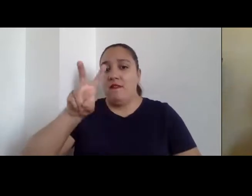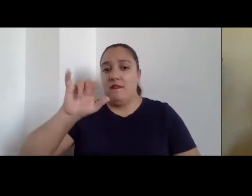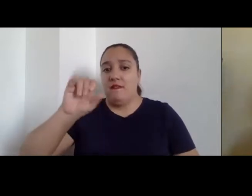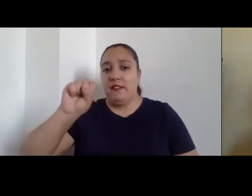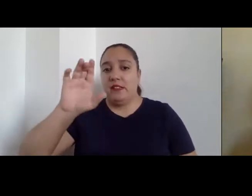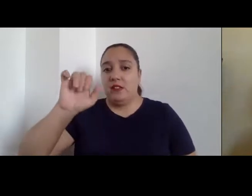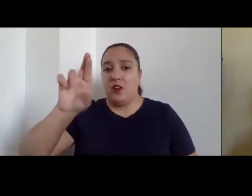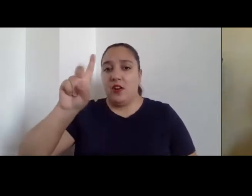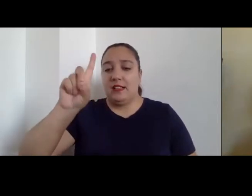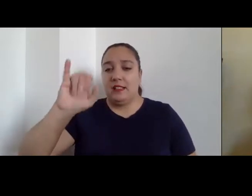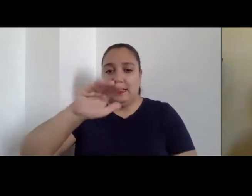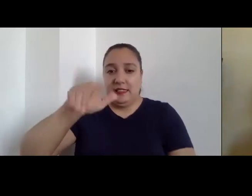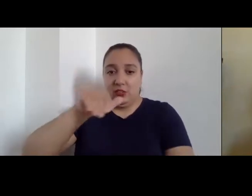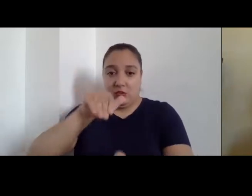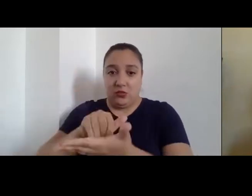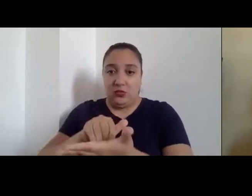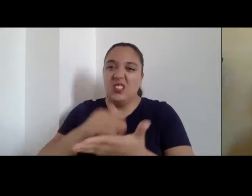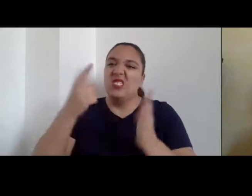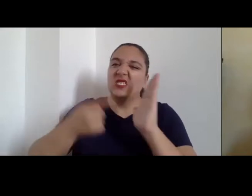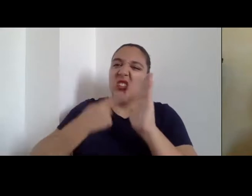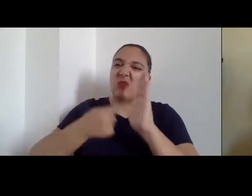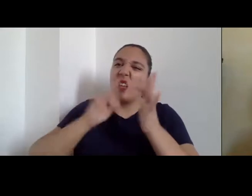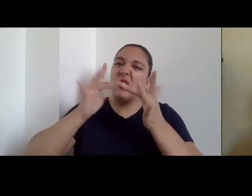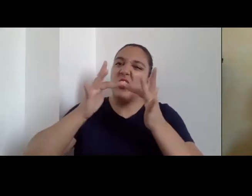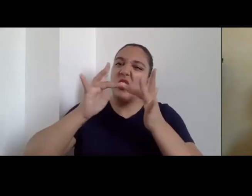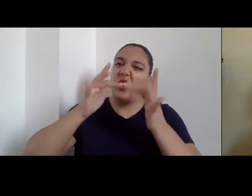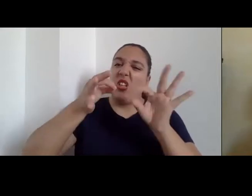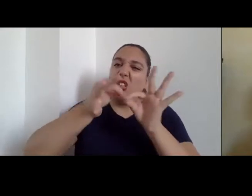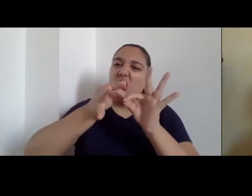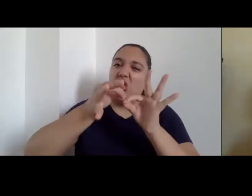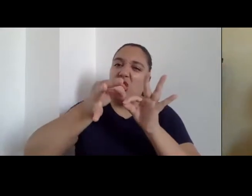as accurately as we would like, therefore live transcription would be available from